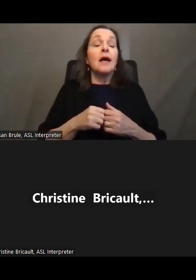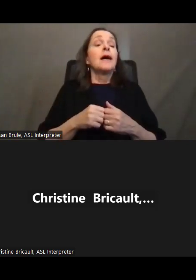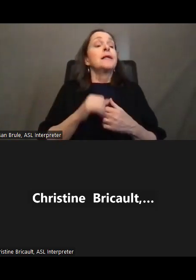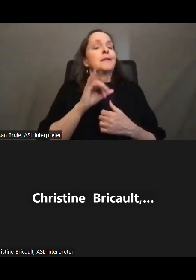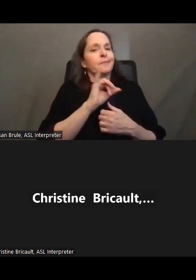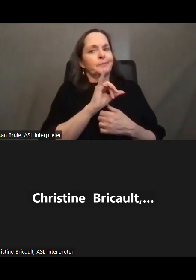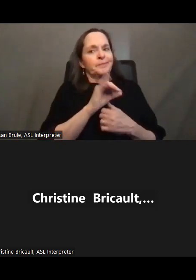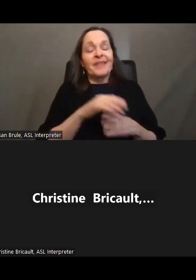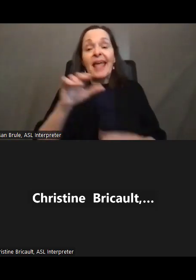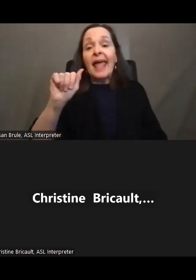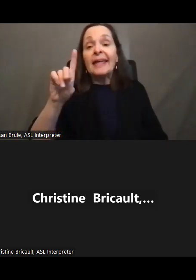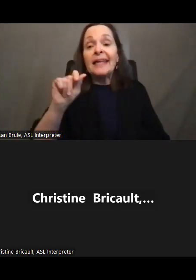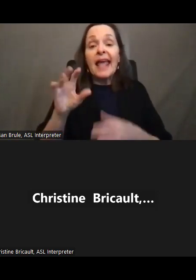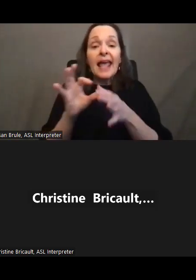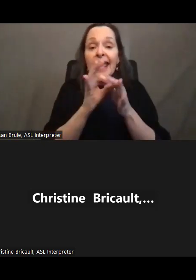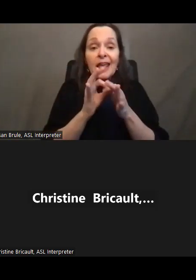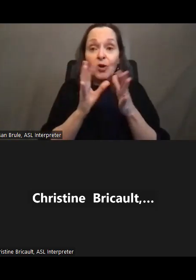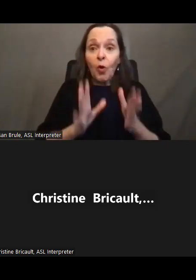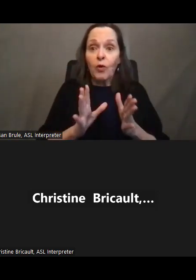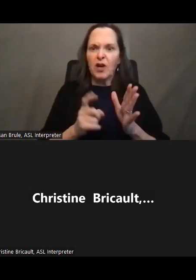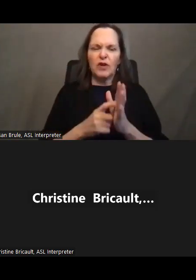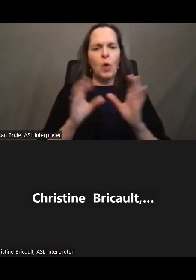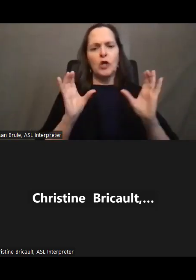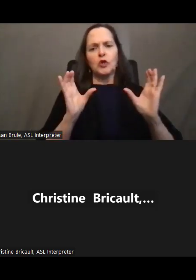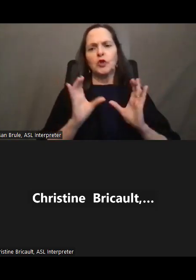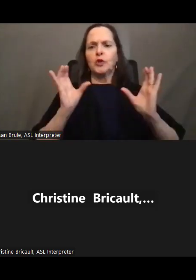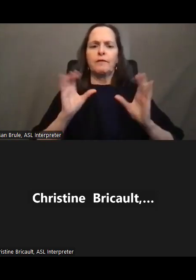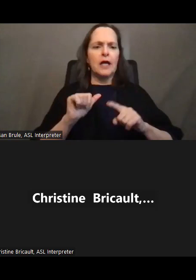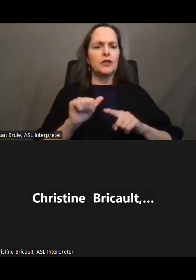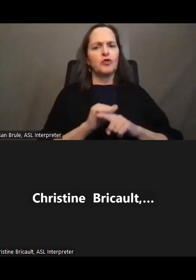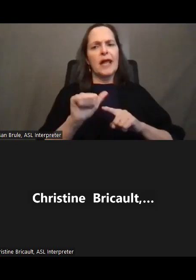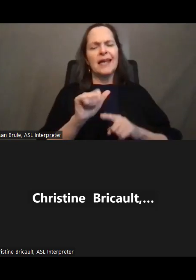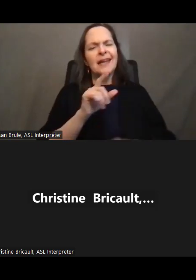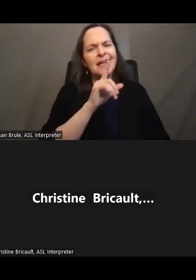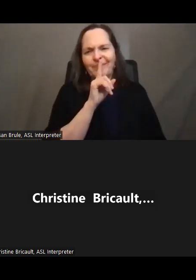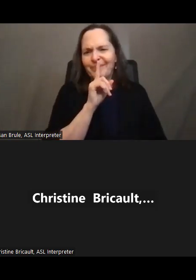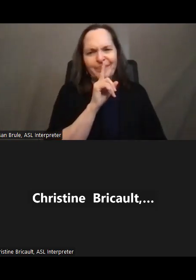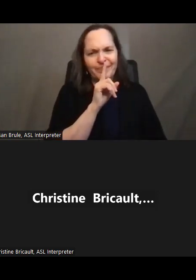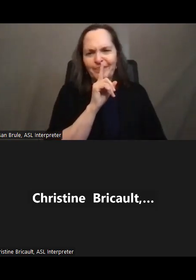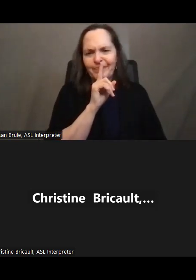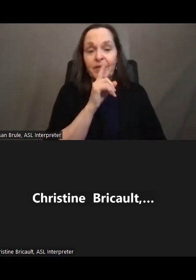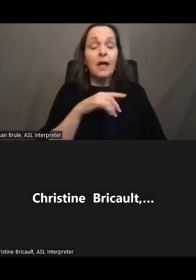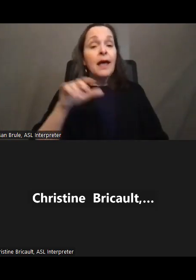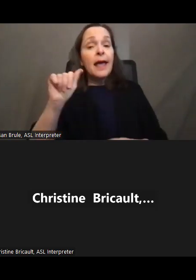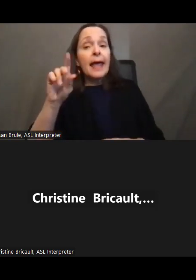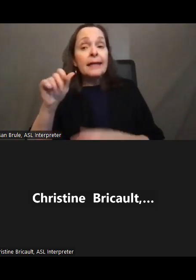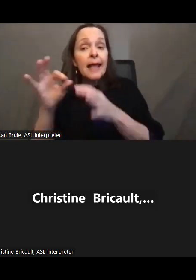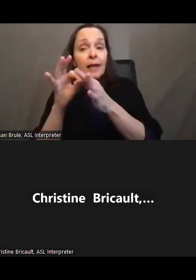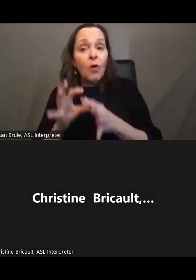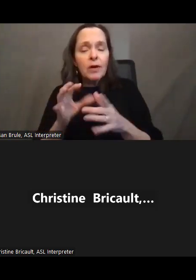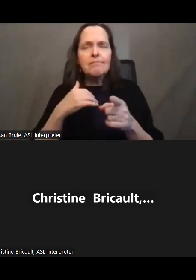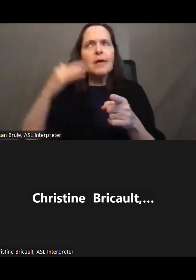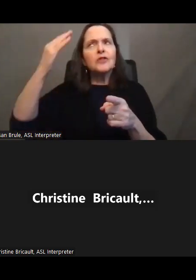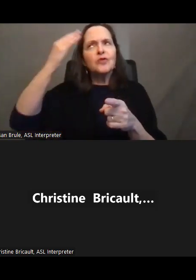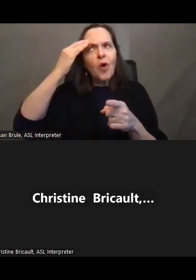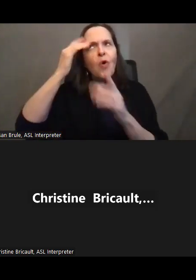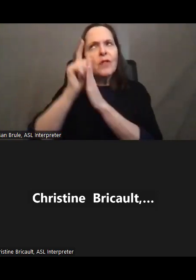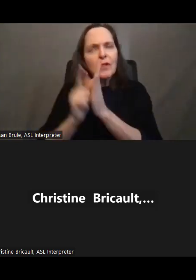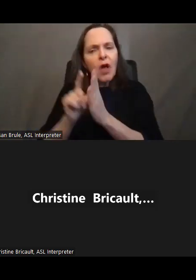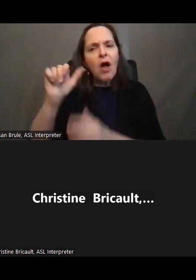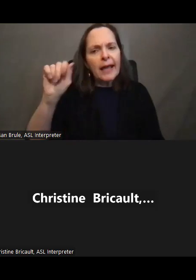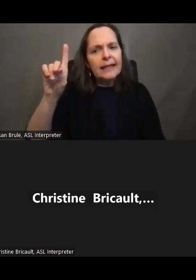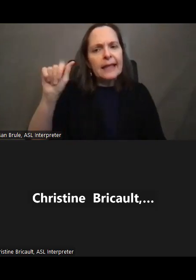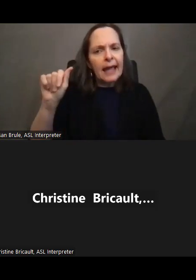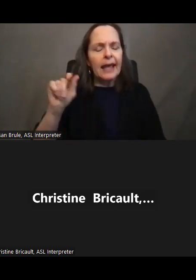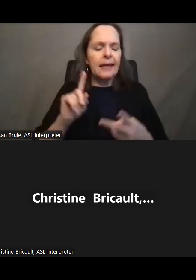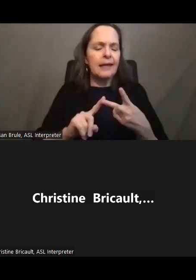The ADA Coordinator should be knowledgeable of the ADA, and have the analytical skills to be able to sort